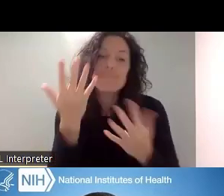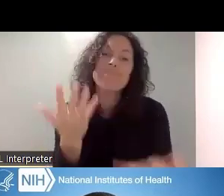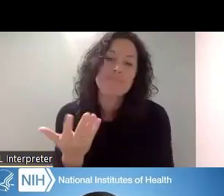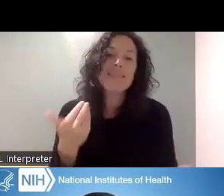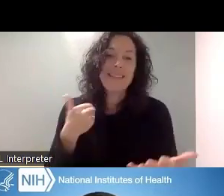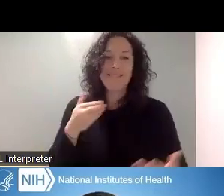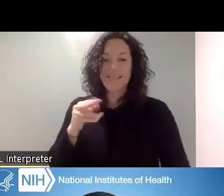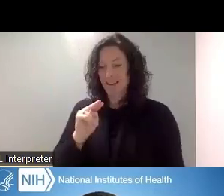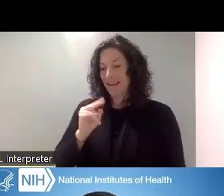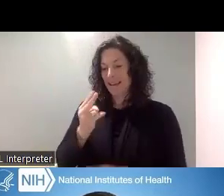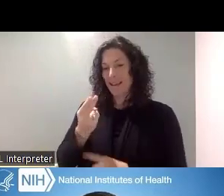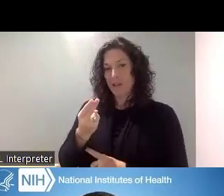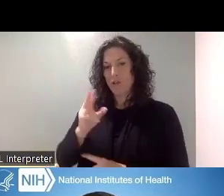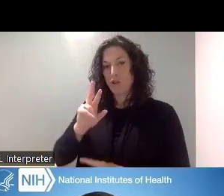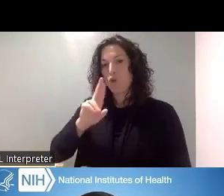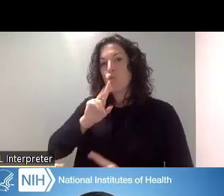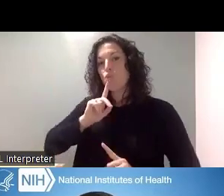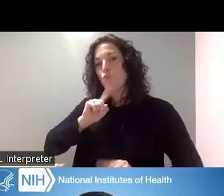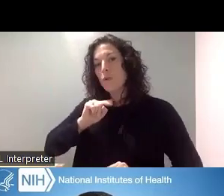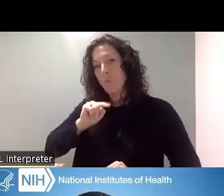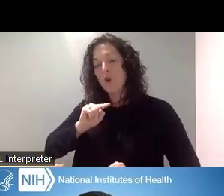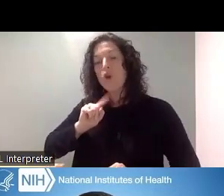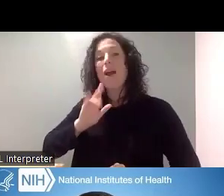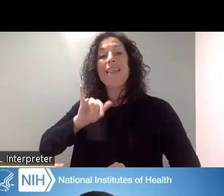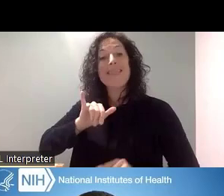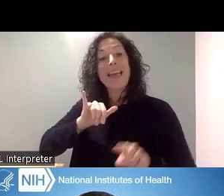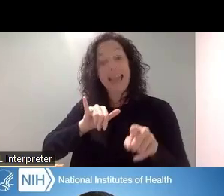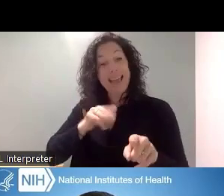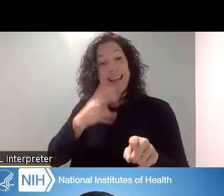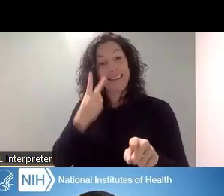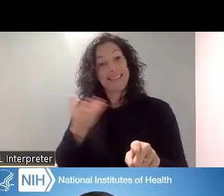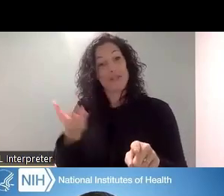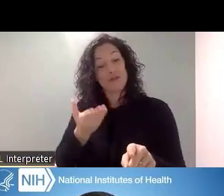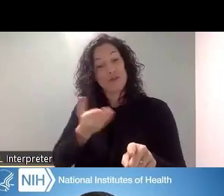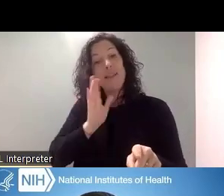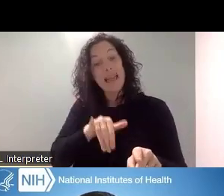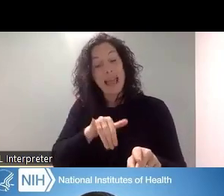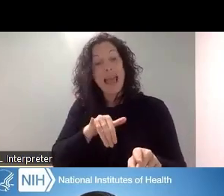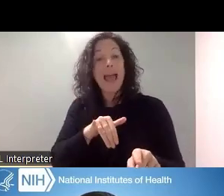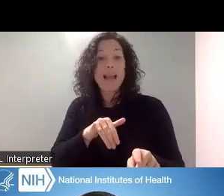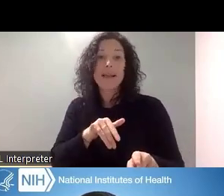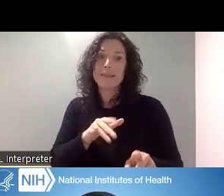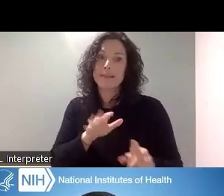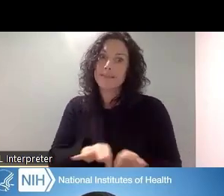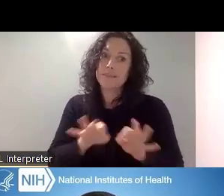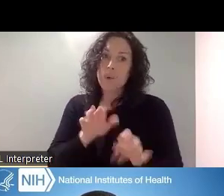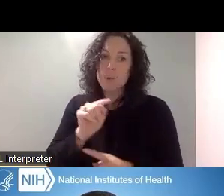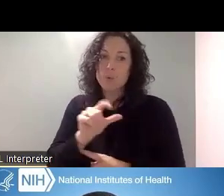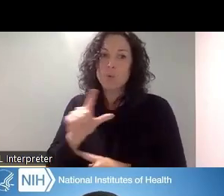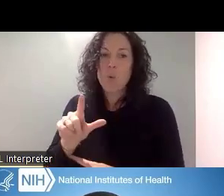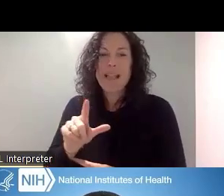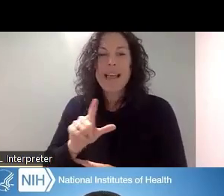RePORTER, and it's part of a suite of the NIH Research Portfolio Online